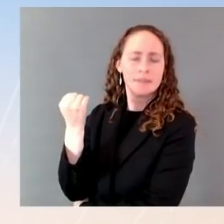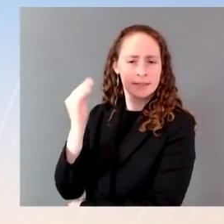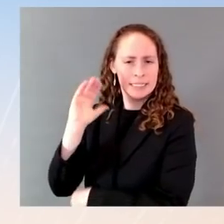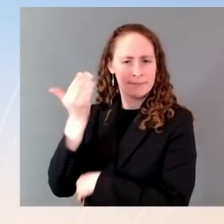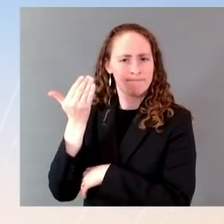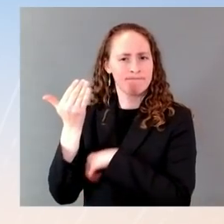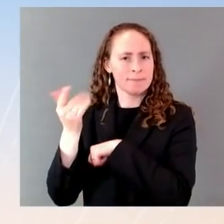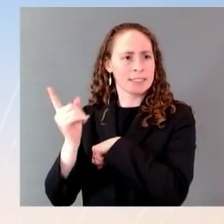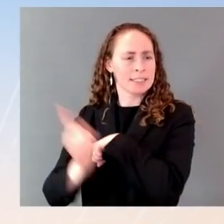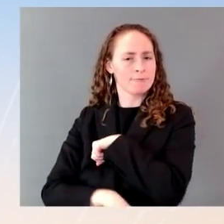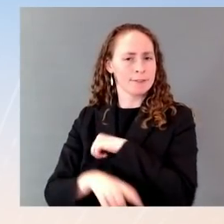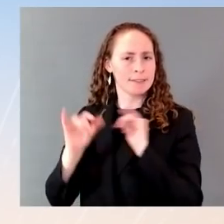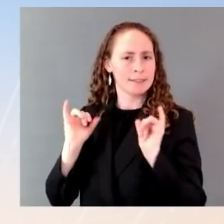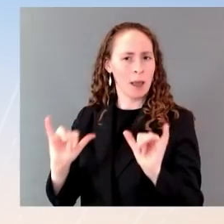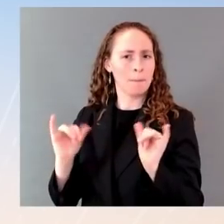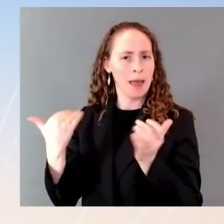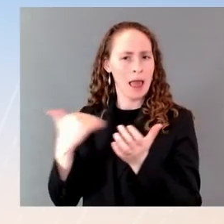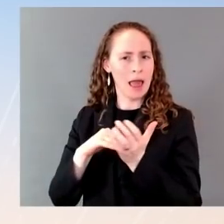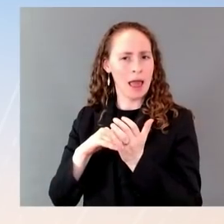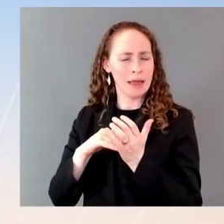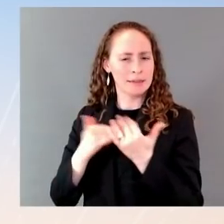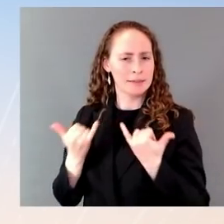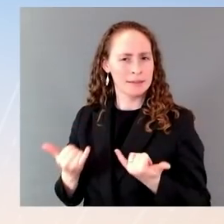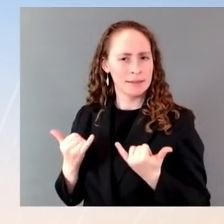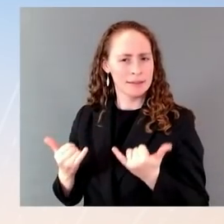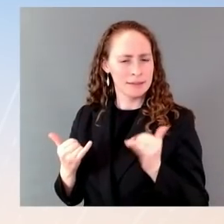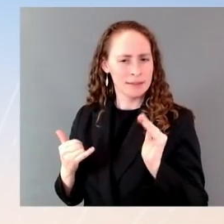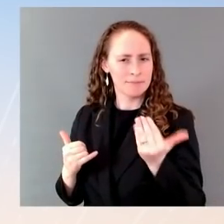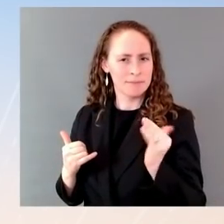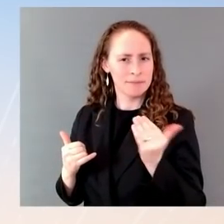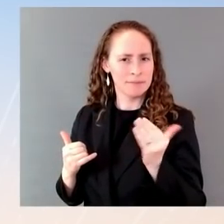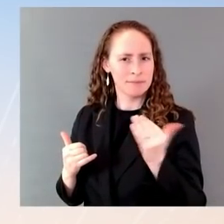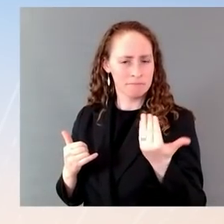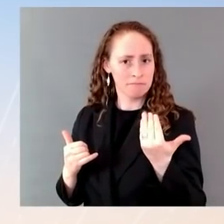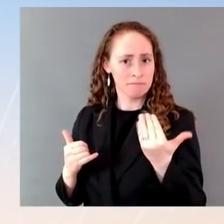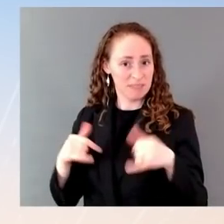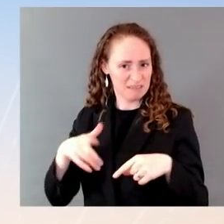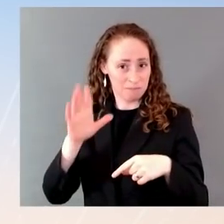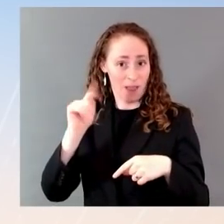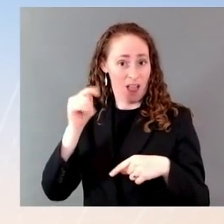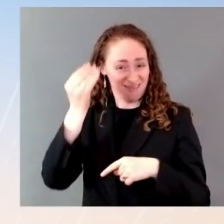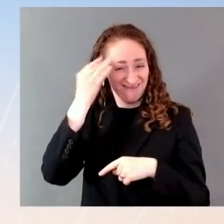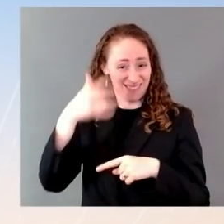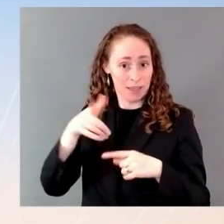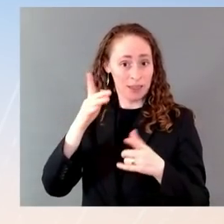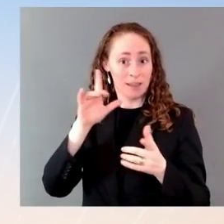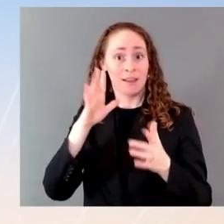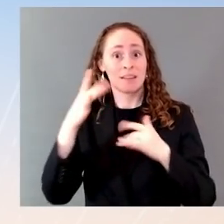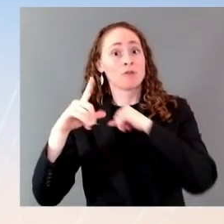as President Biden looked President Putin in the eye and told him today, that things we did not do in 2014